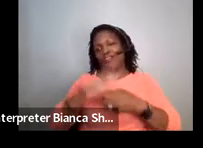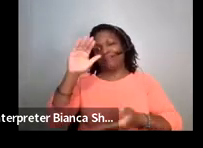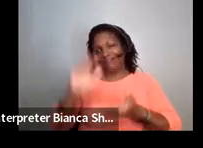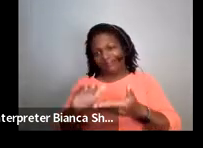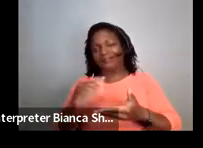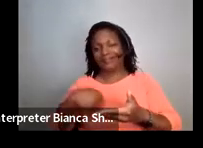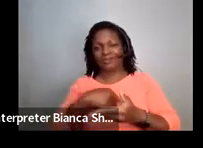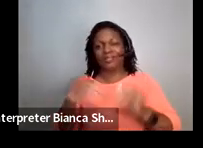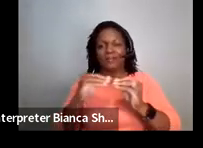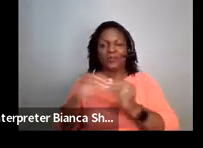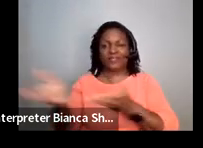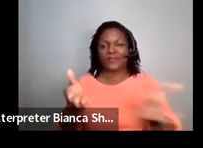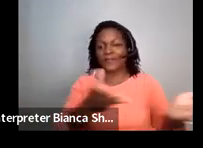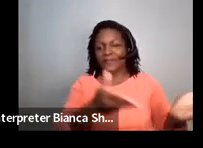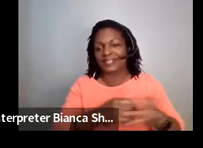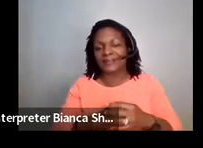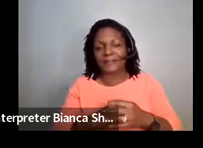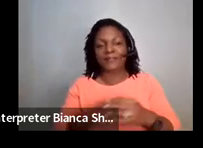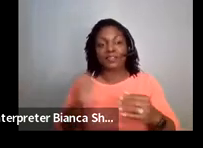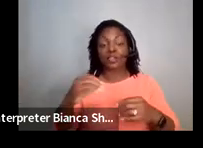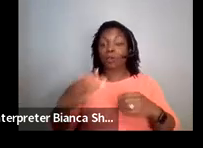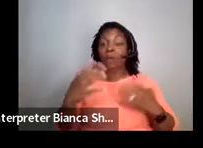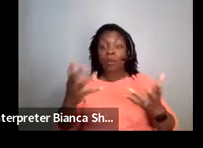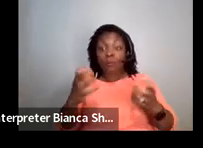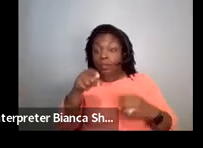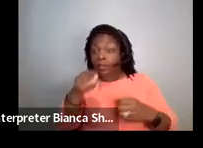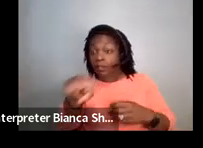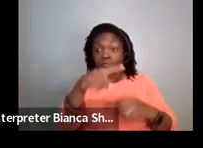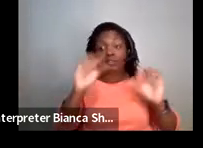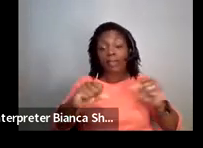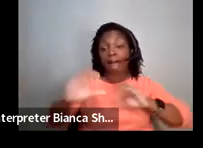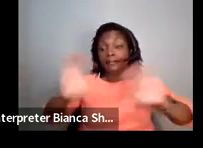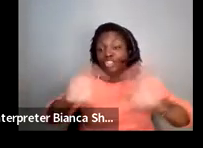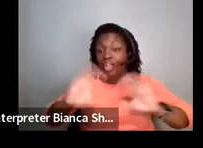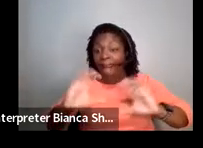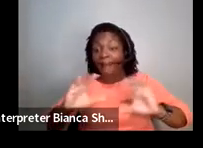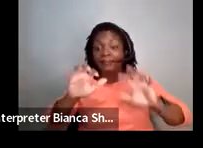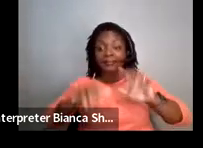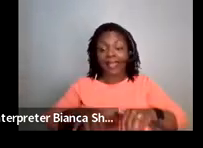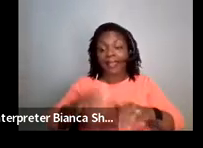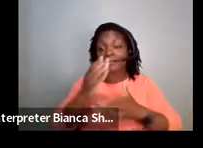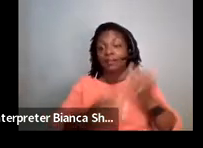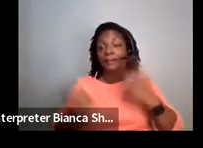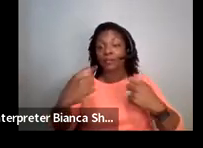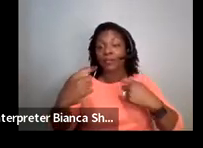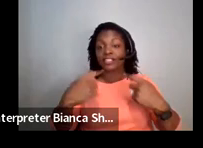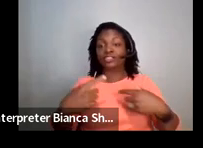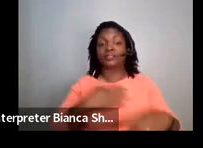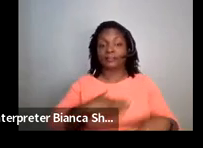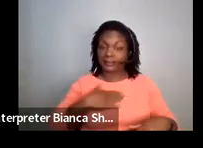I'm gonna try to give you a good bit of information And so I want you to be able to chat some questions up into the chat box.